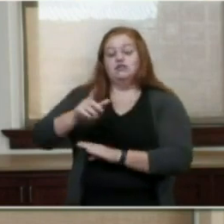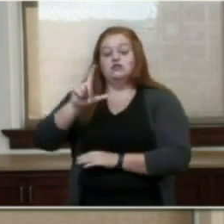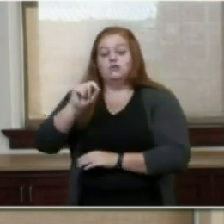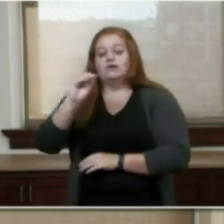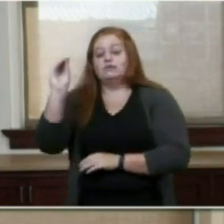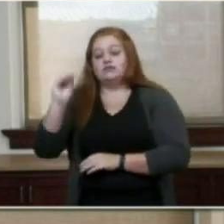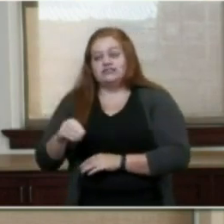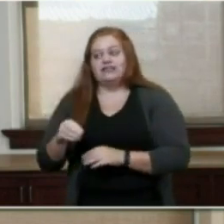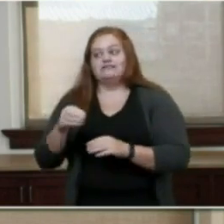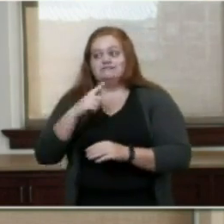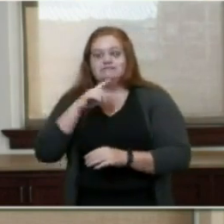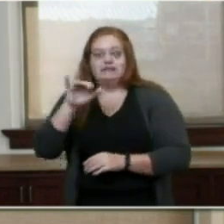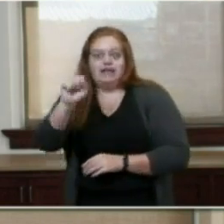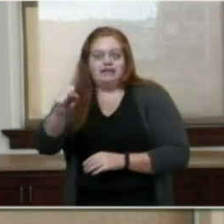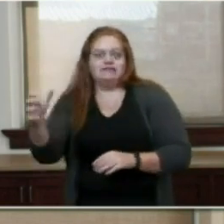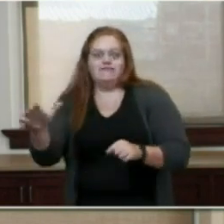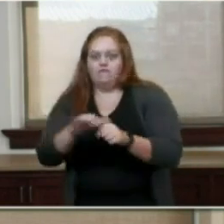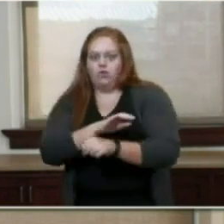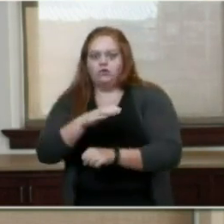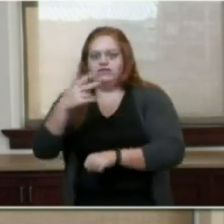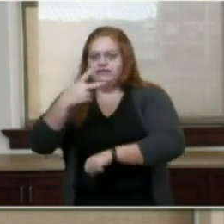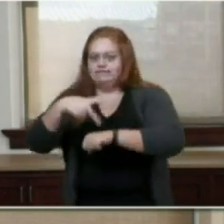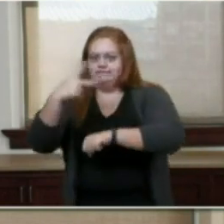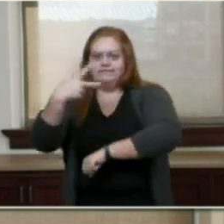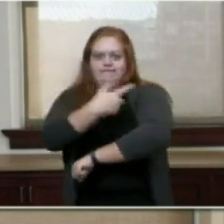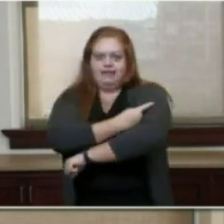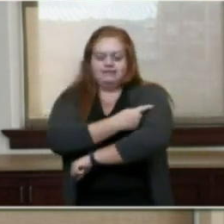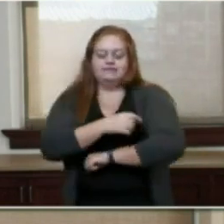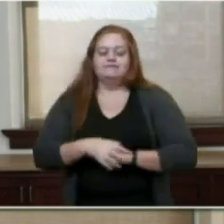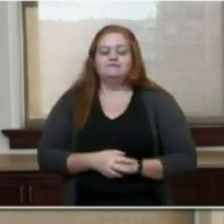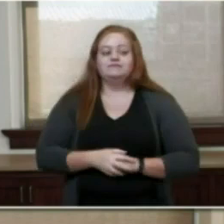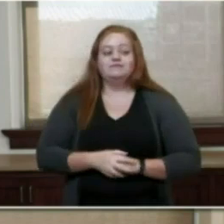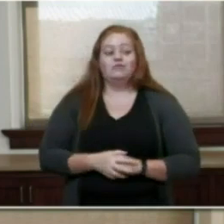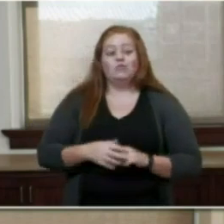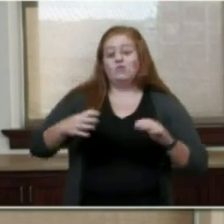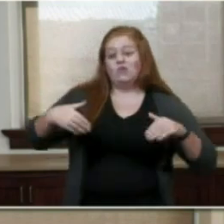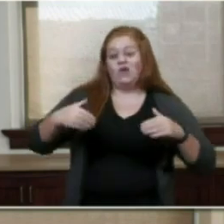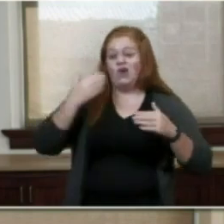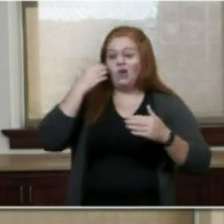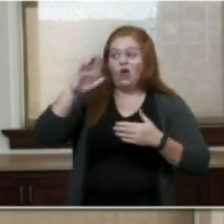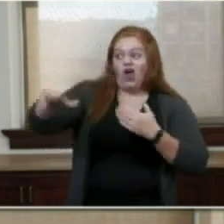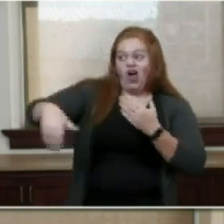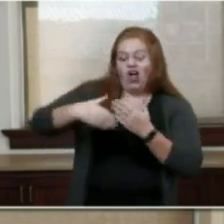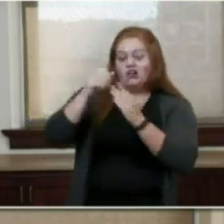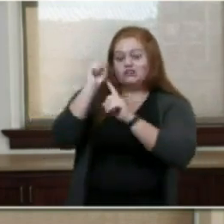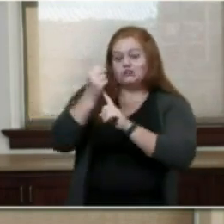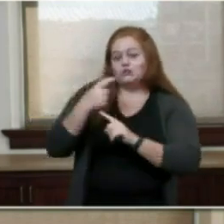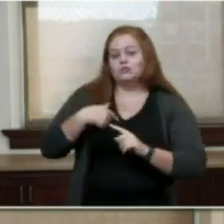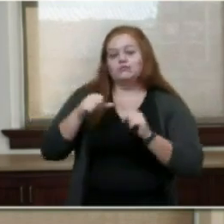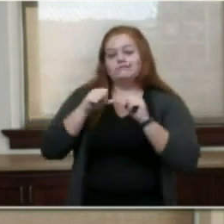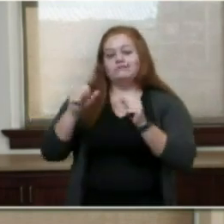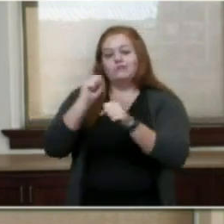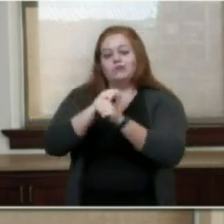fully vaccinated. We don't have data yet for all cases but we continue to work with the state on that.